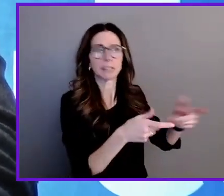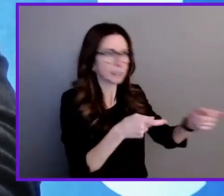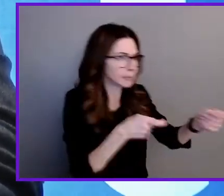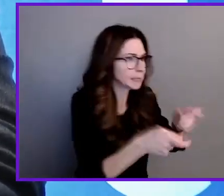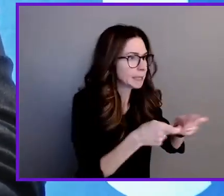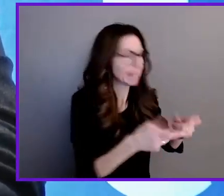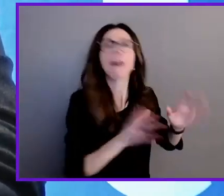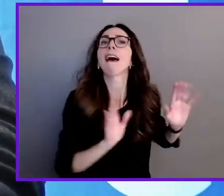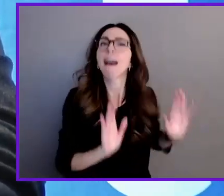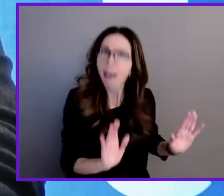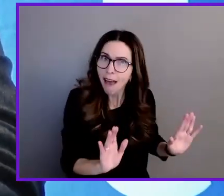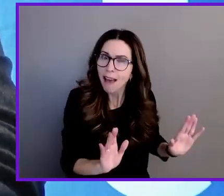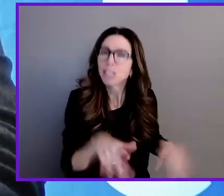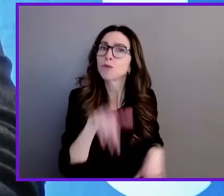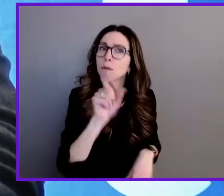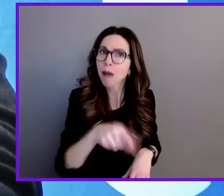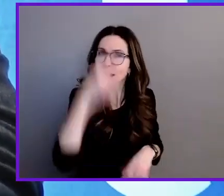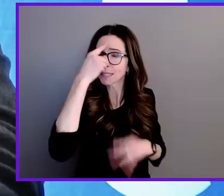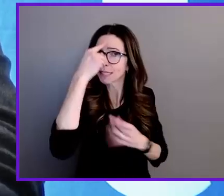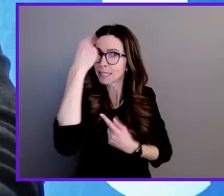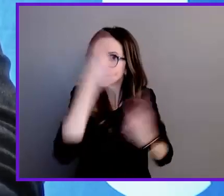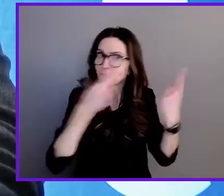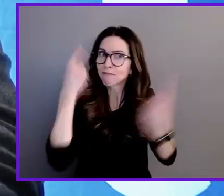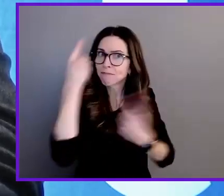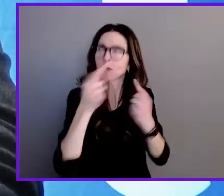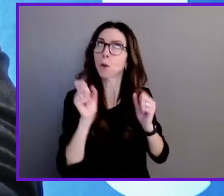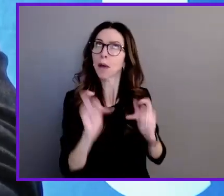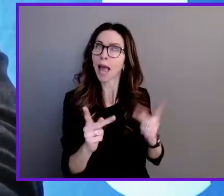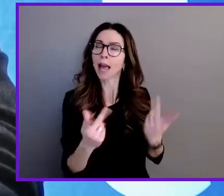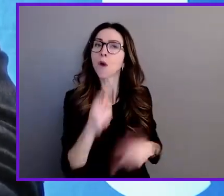and beyond what the law is simply asking for, but thinking about it from a really